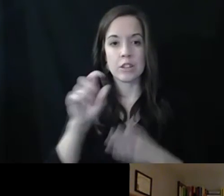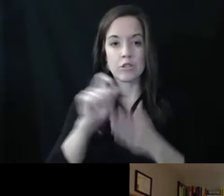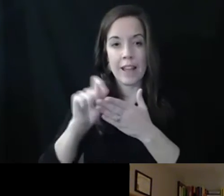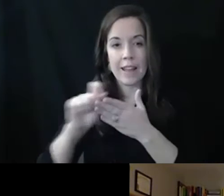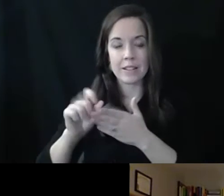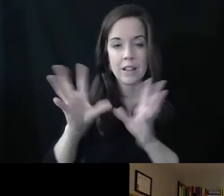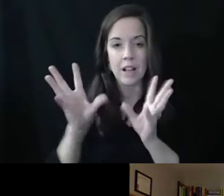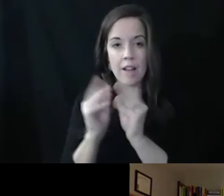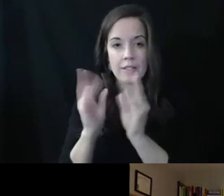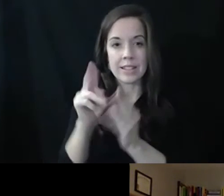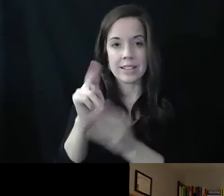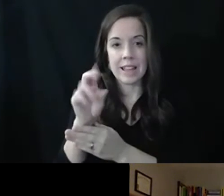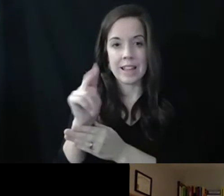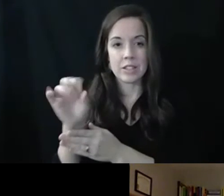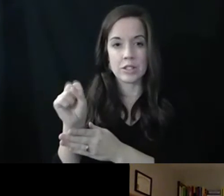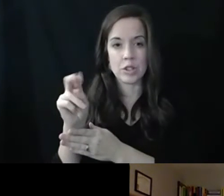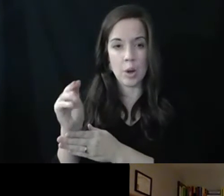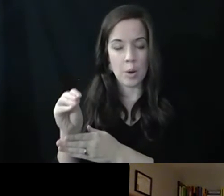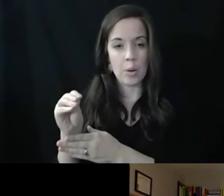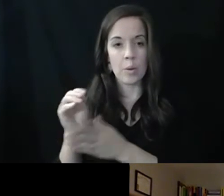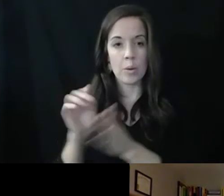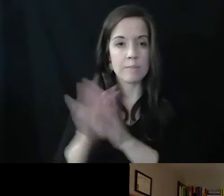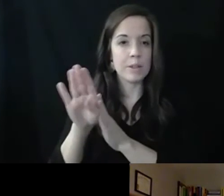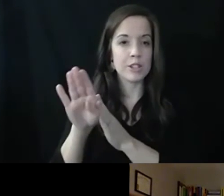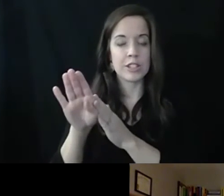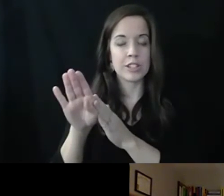Nan Snow Emerging Writer Award, as well as a Creative Arts Renewal Fellowship